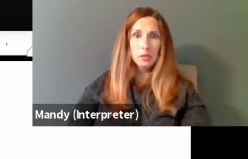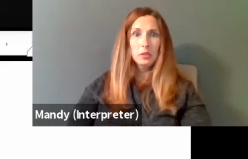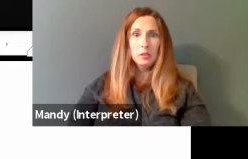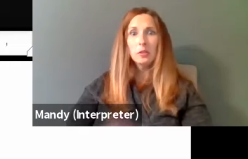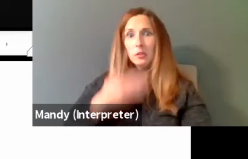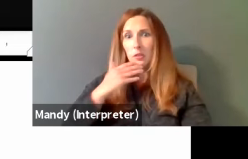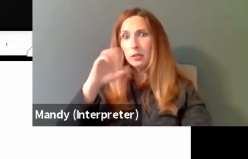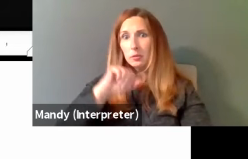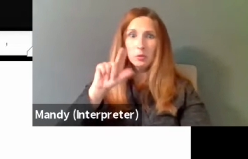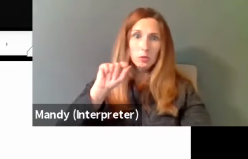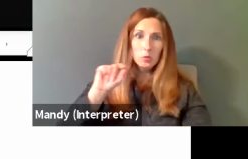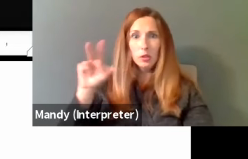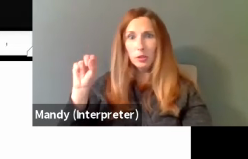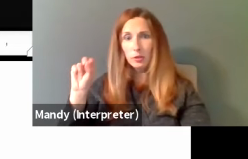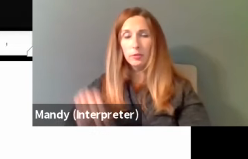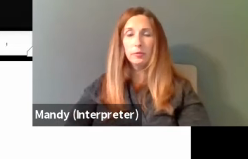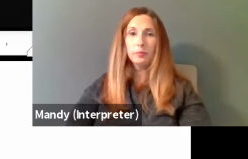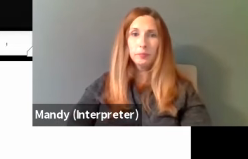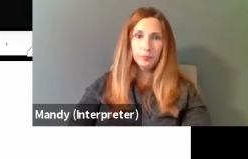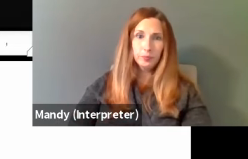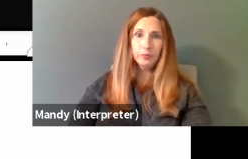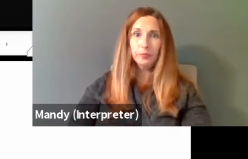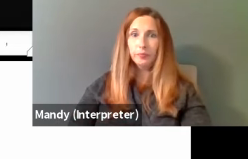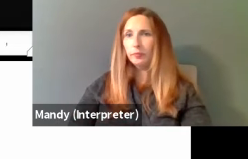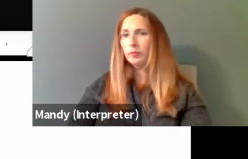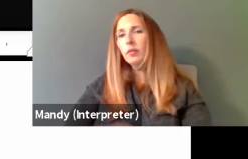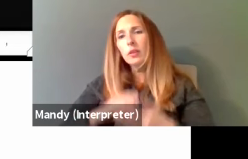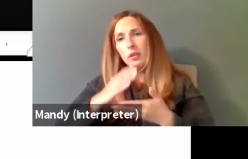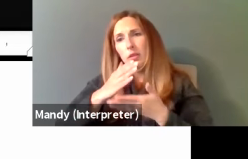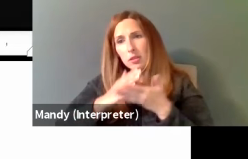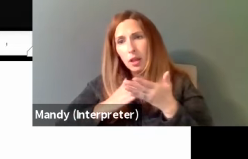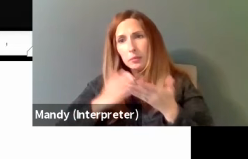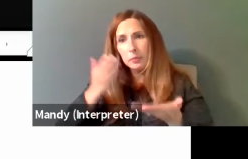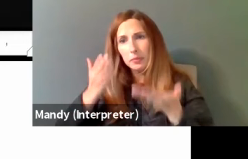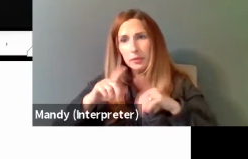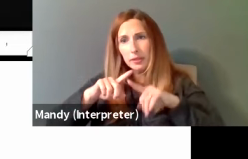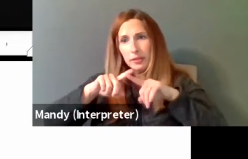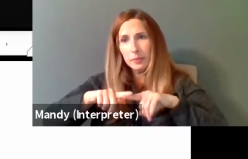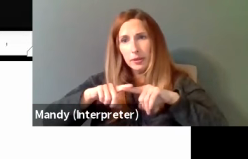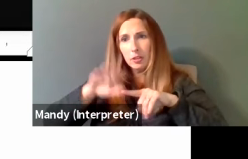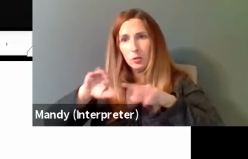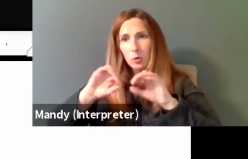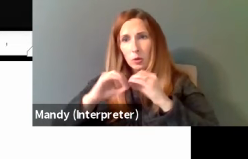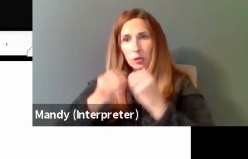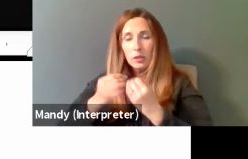Okay, 20 to 30, and some of this might depend also on your organization, if you're Catholic Charities